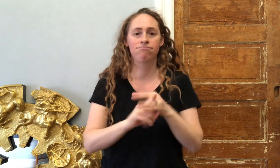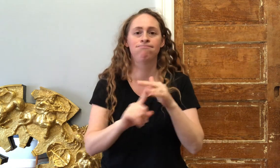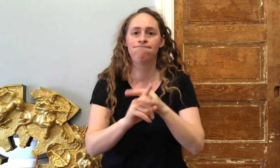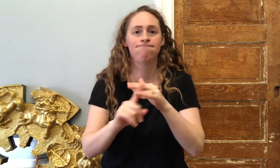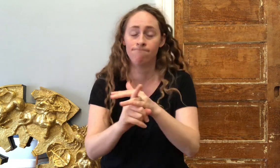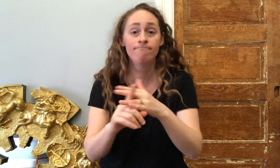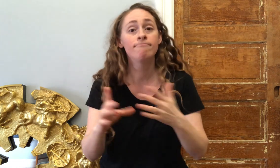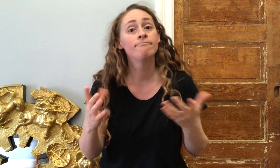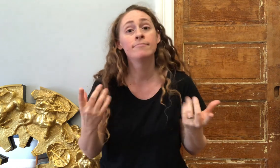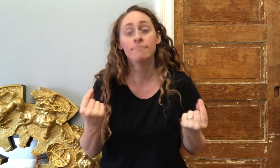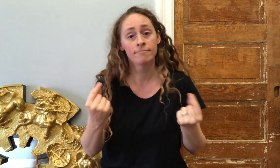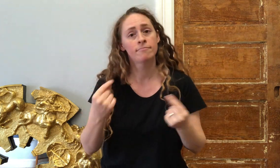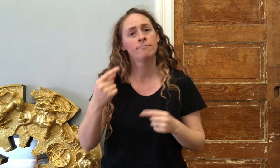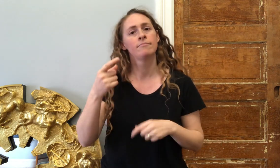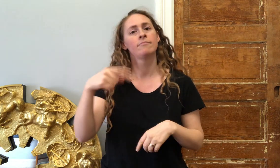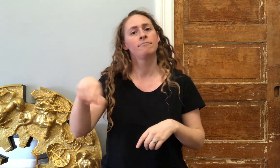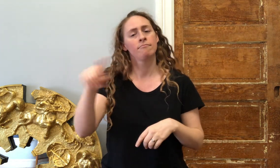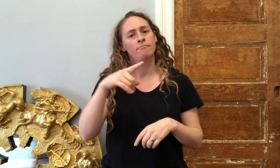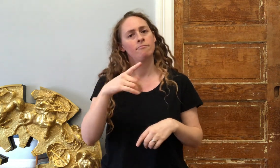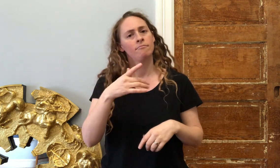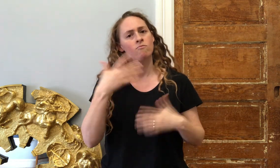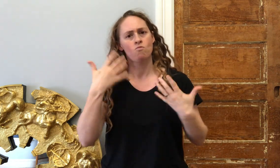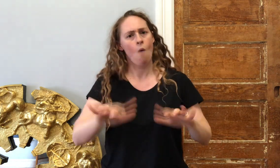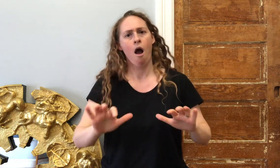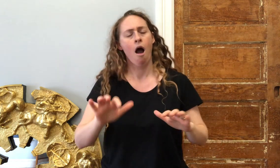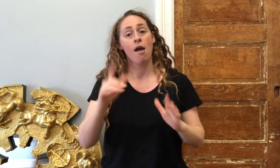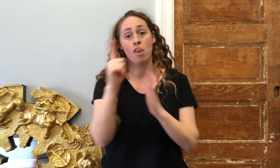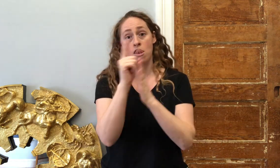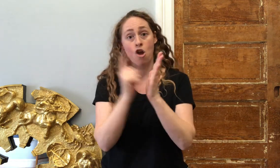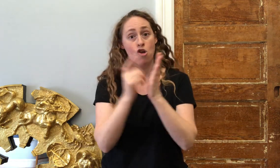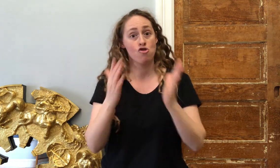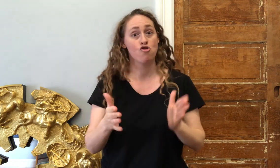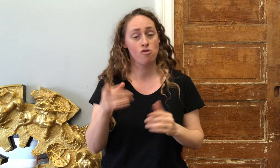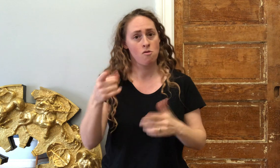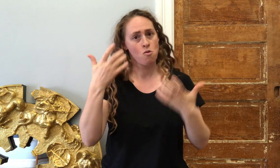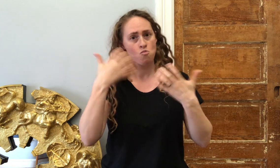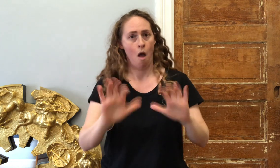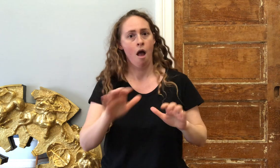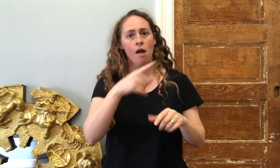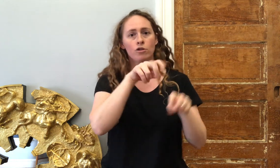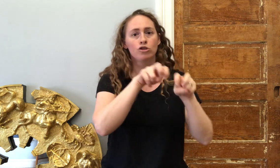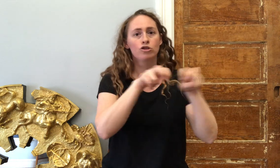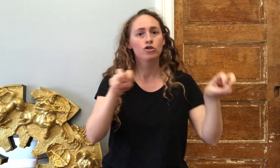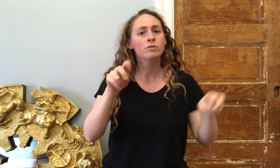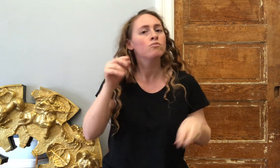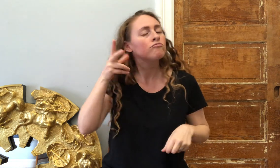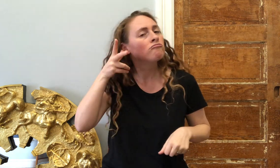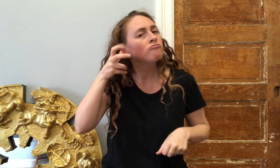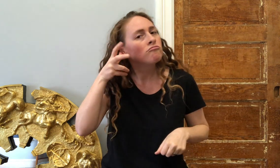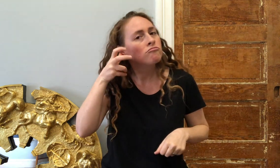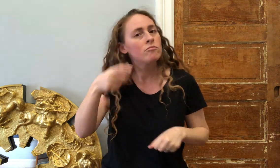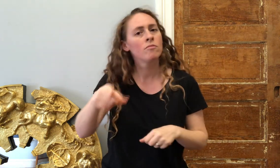and some issues came up. Taylor’s attorney didn’t want the jury